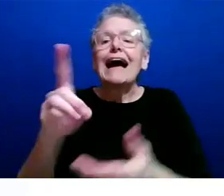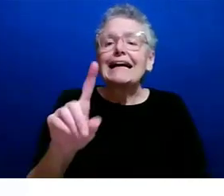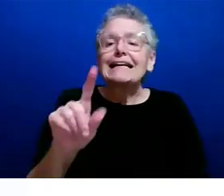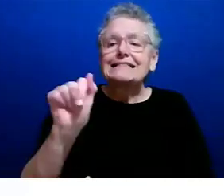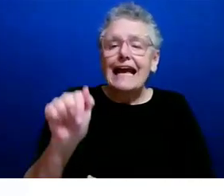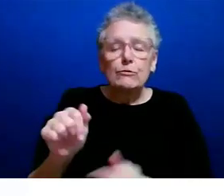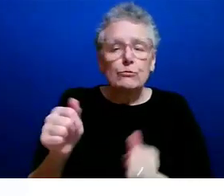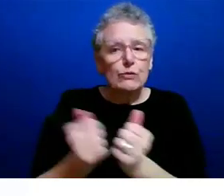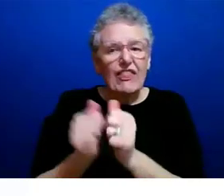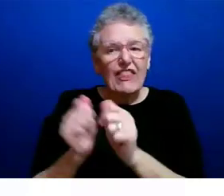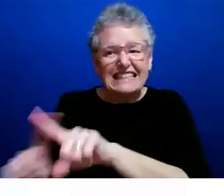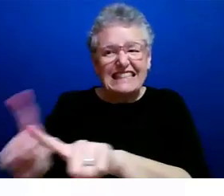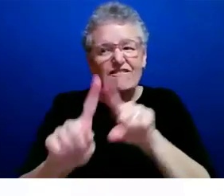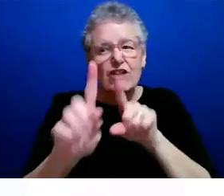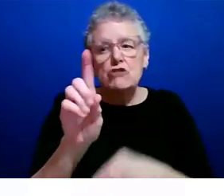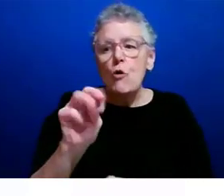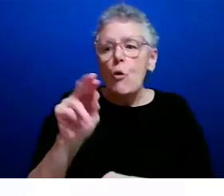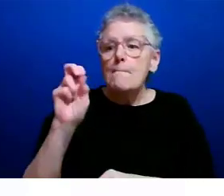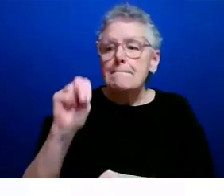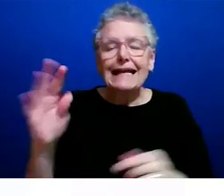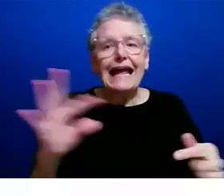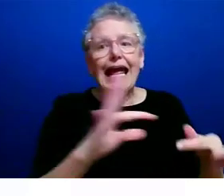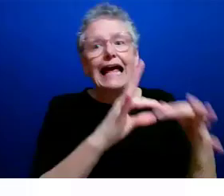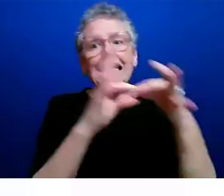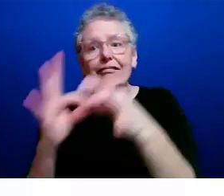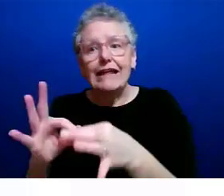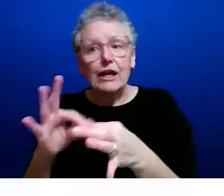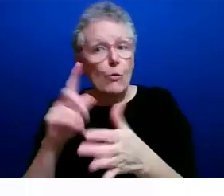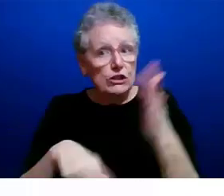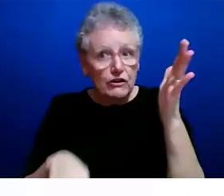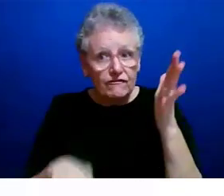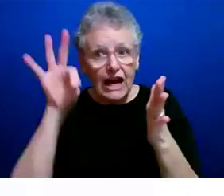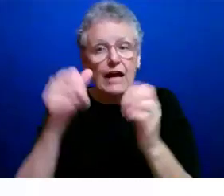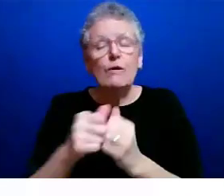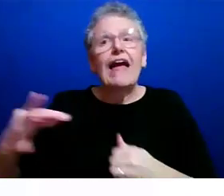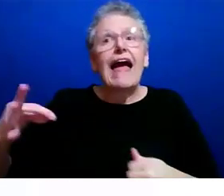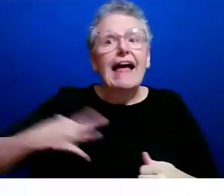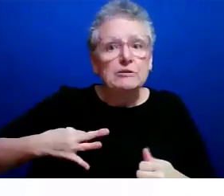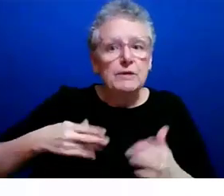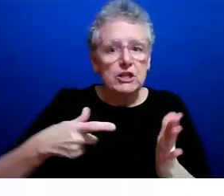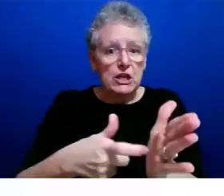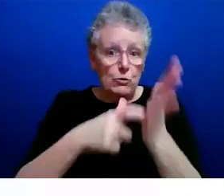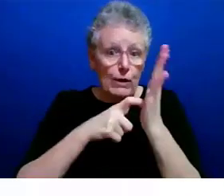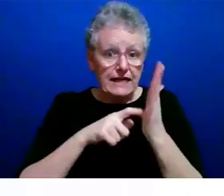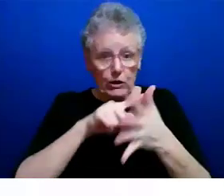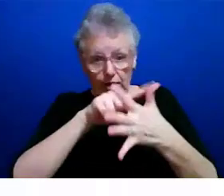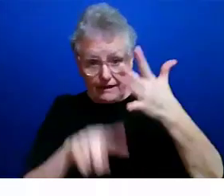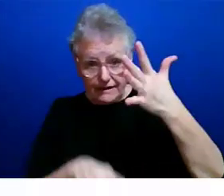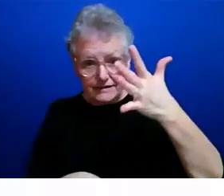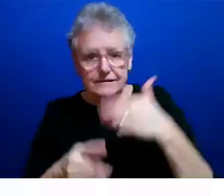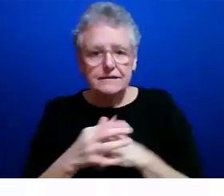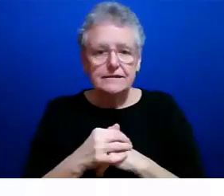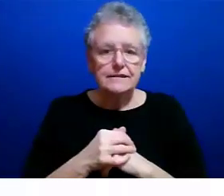and linking findings to eligibility criteria.